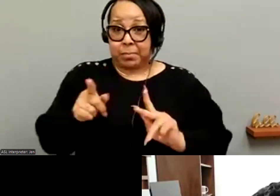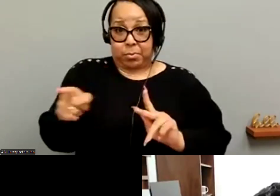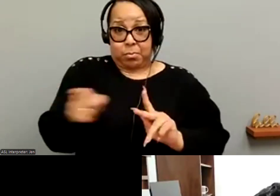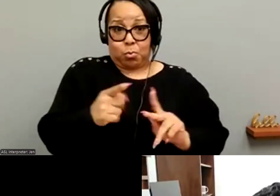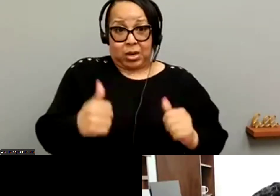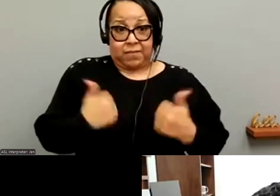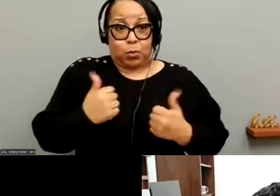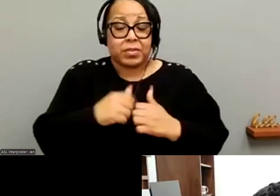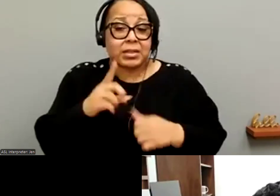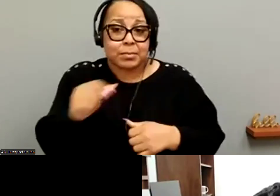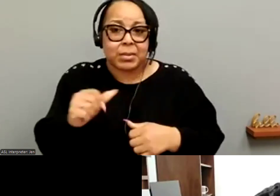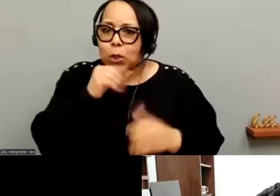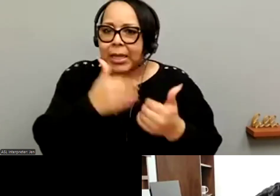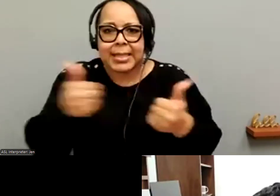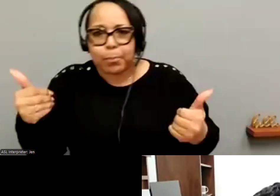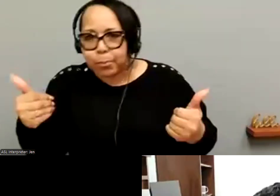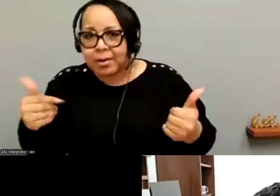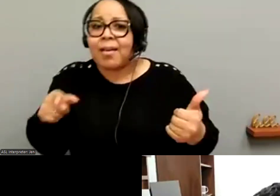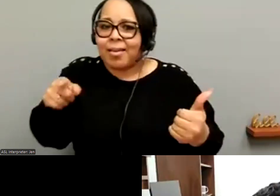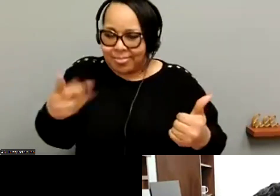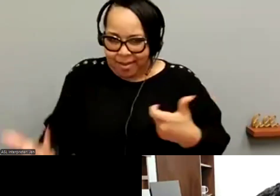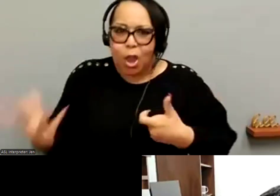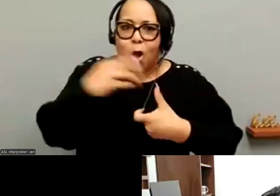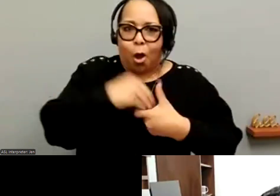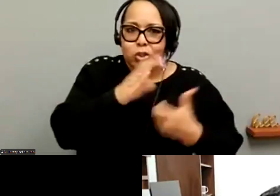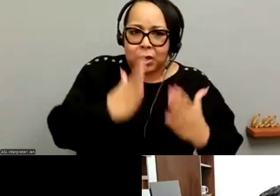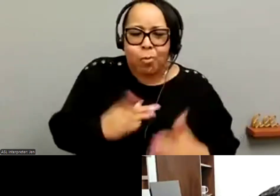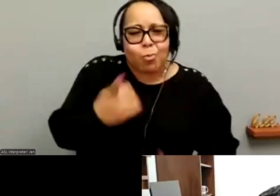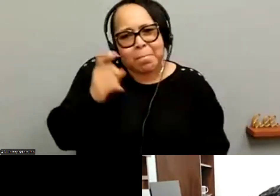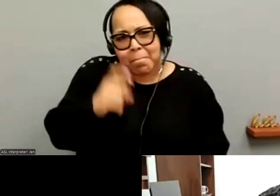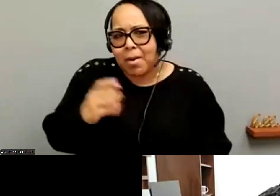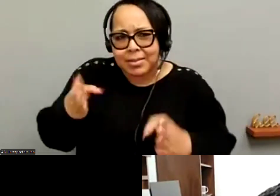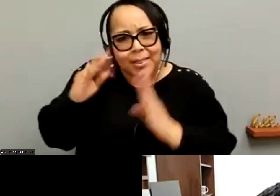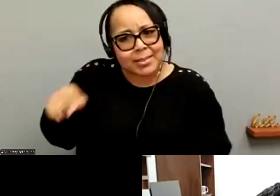13:14:28 a separate group. They are 13:14:32 Chicagoans. We must listen. We